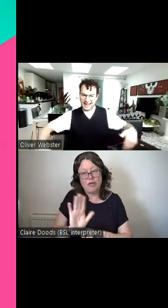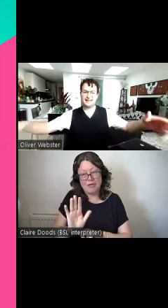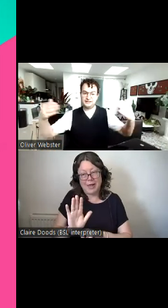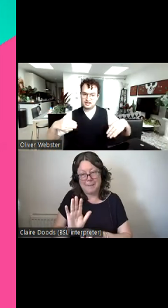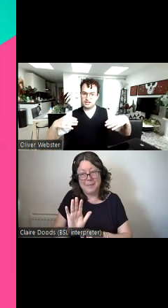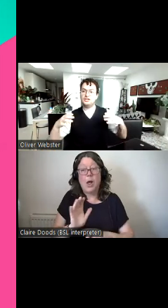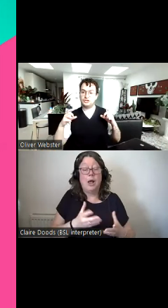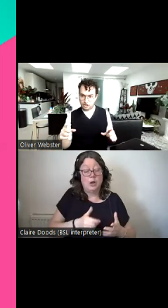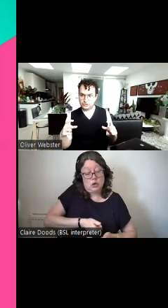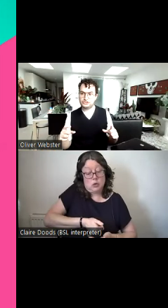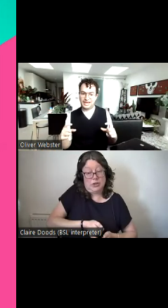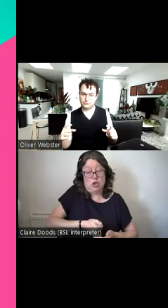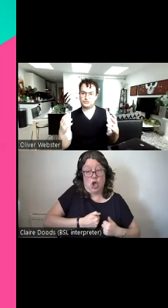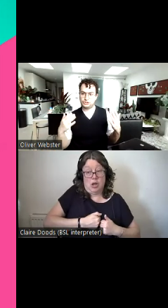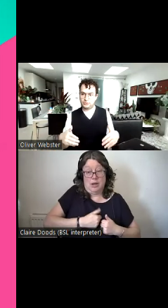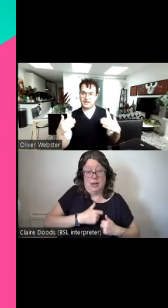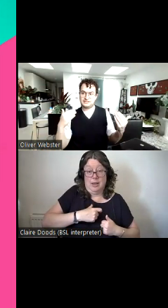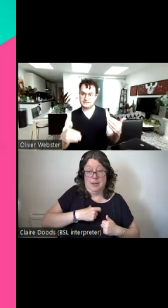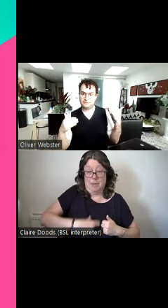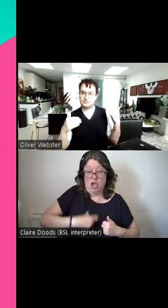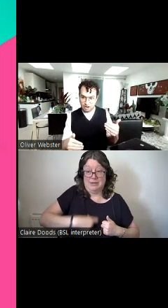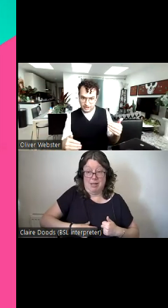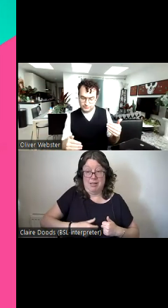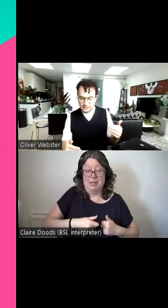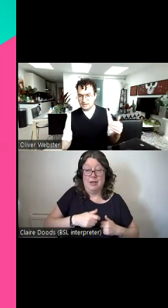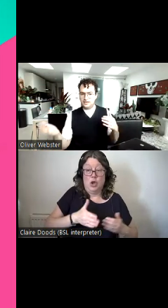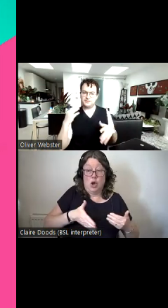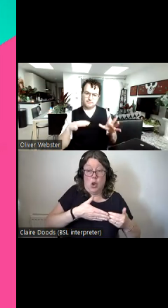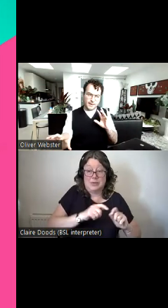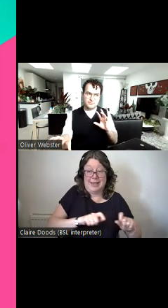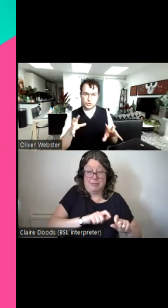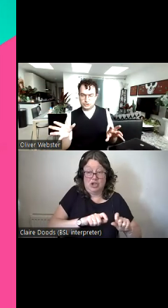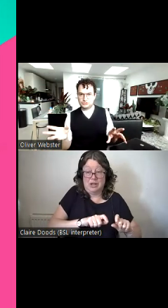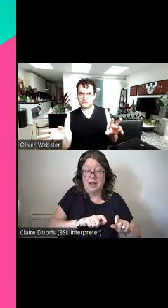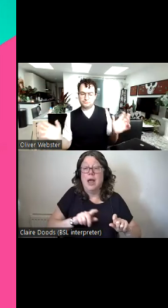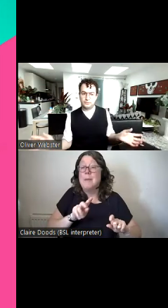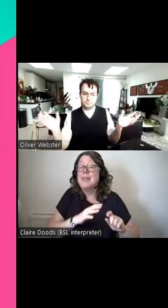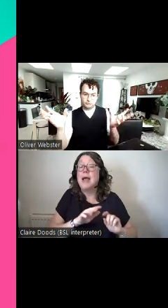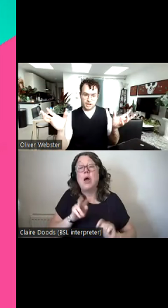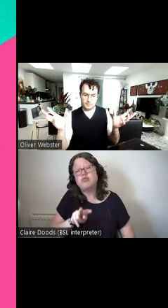and the closed captions showing at the same time. This might be because you've put both up